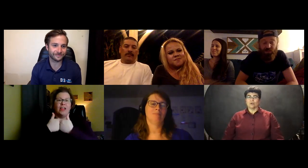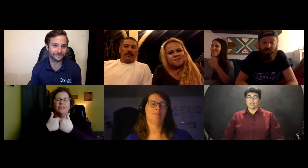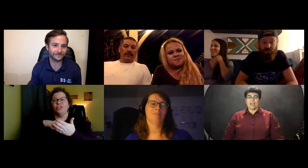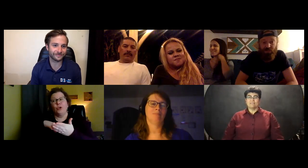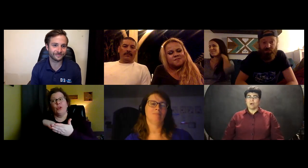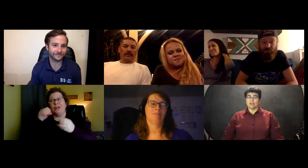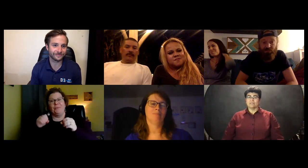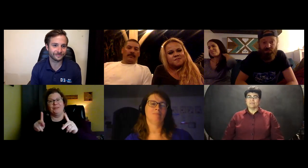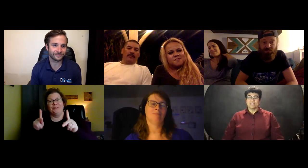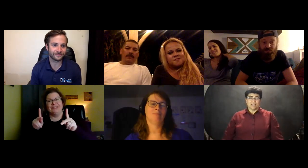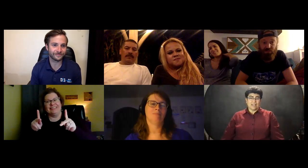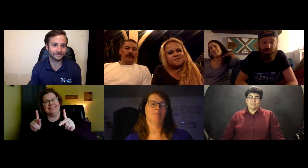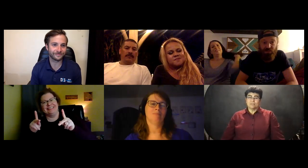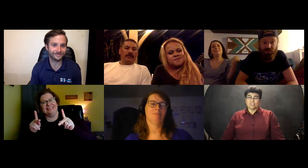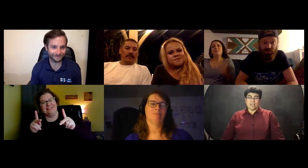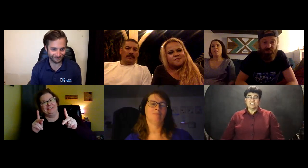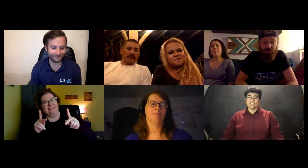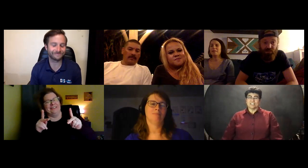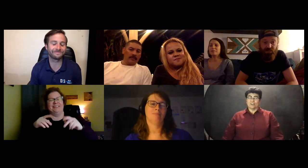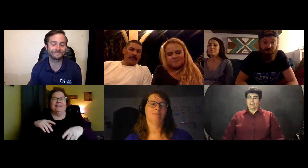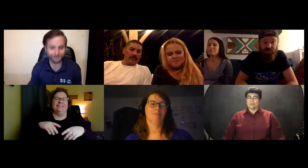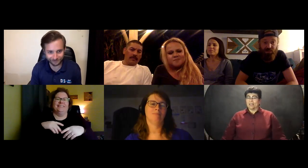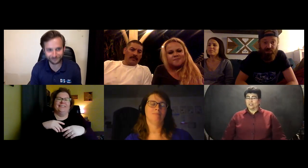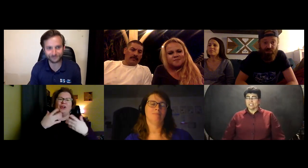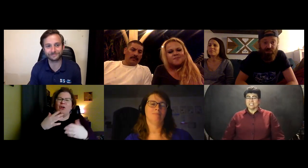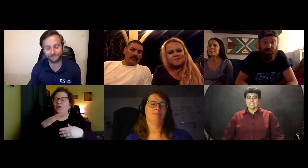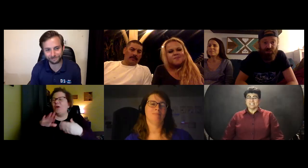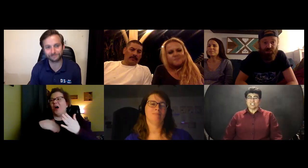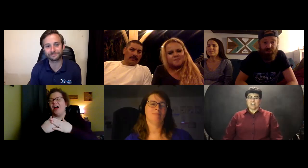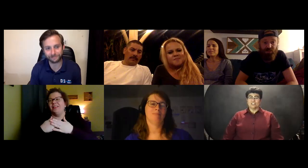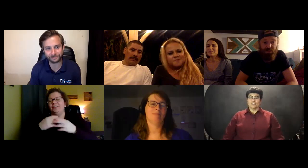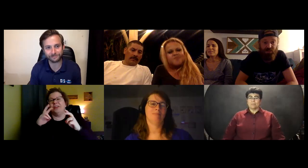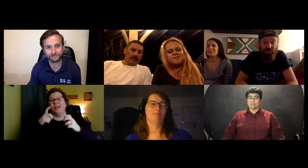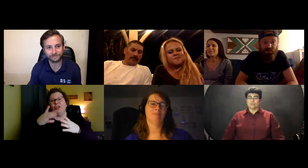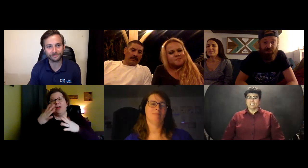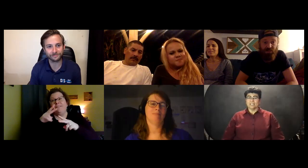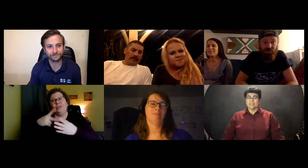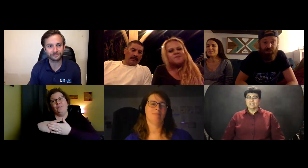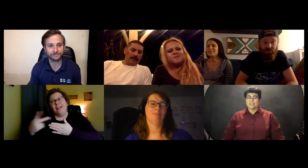life part of life is challenging you know and and you can see it as a challenge or an